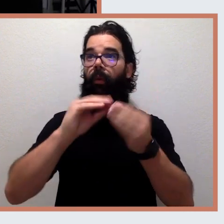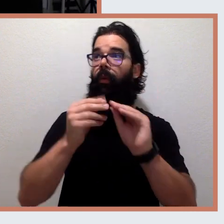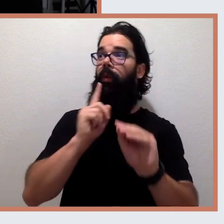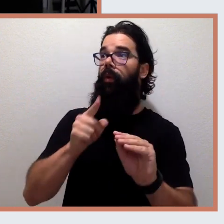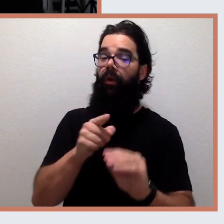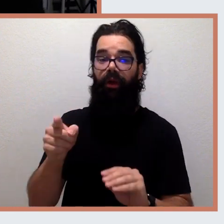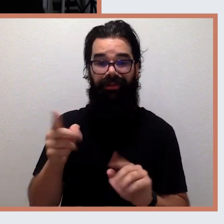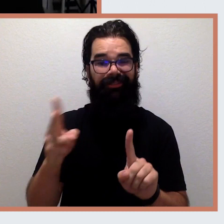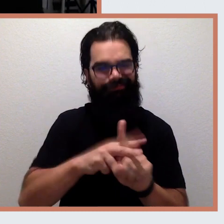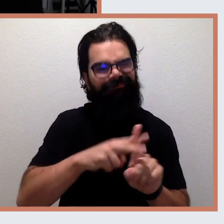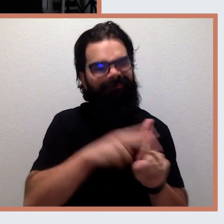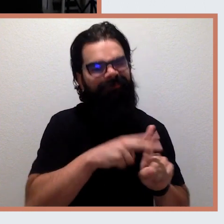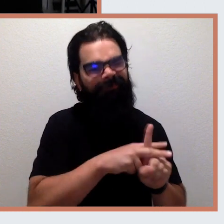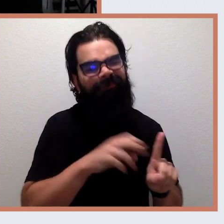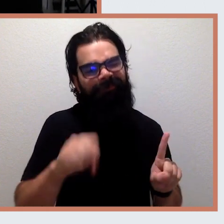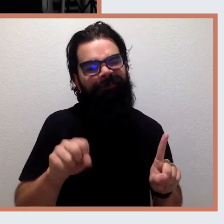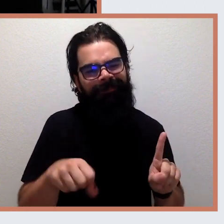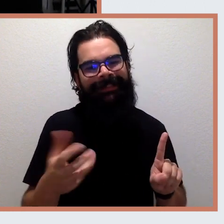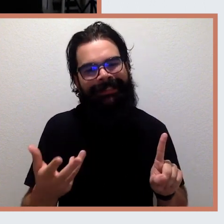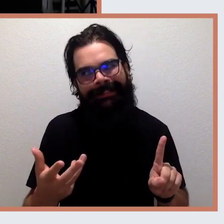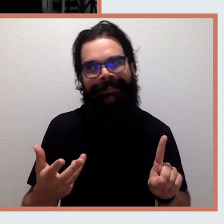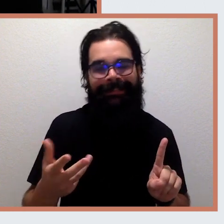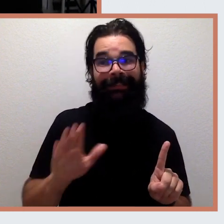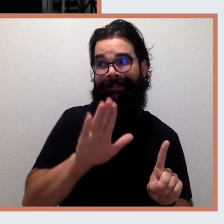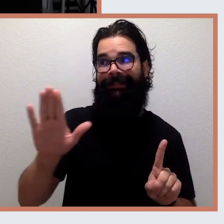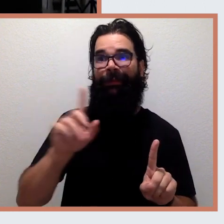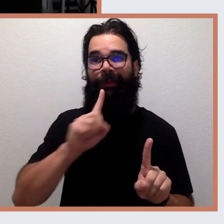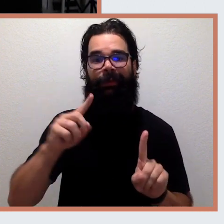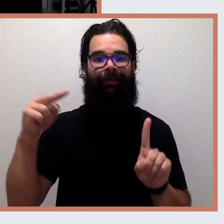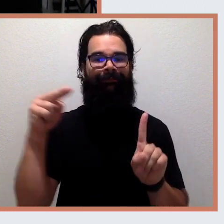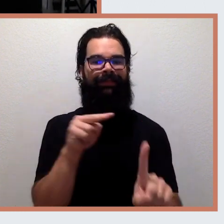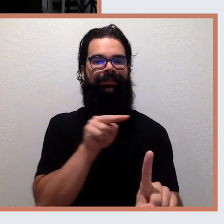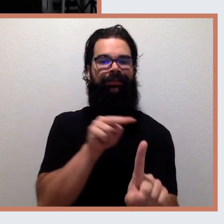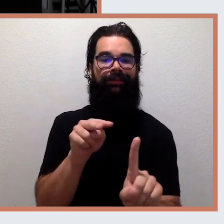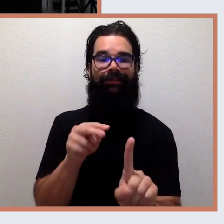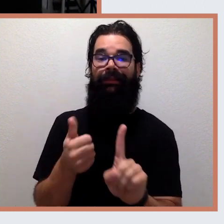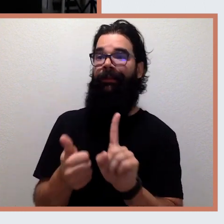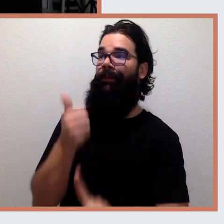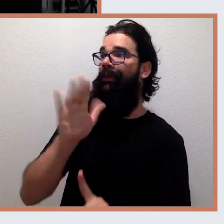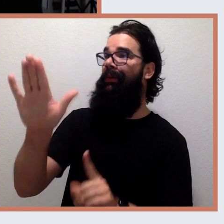that is based on something true, and if that's a true slice and a perspective